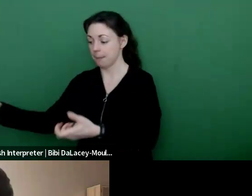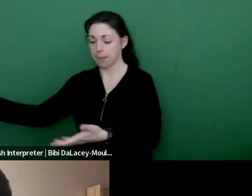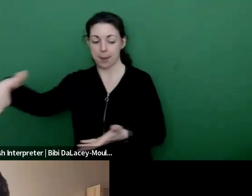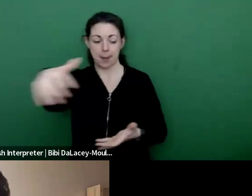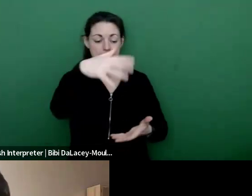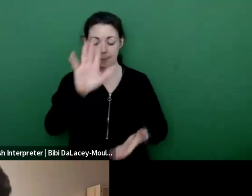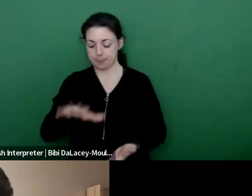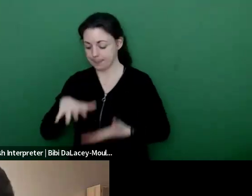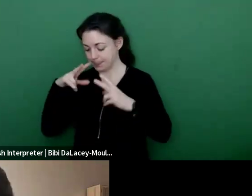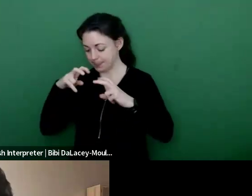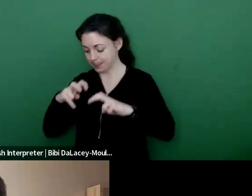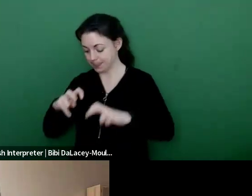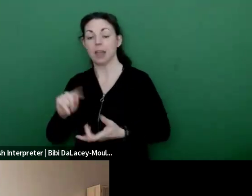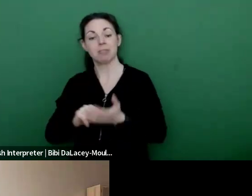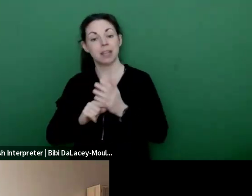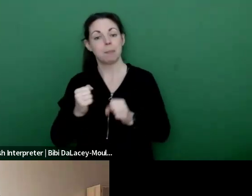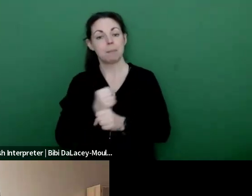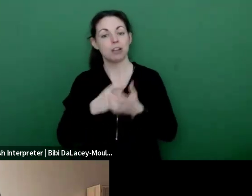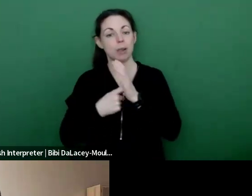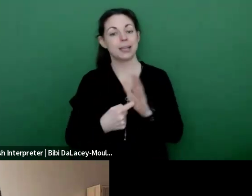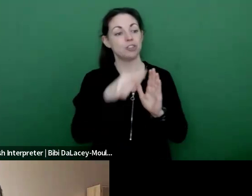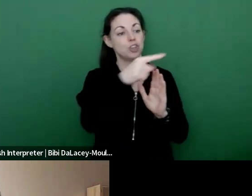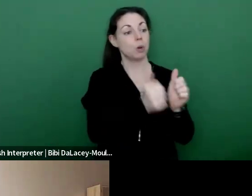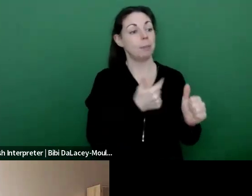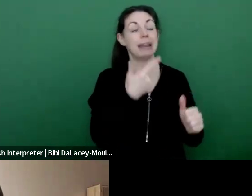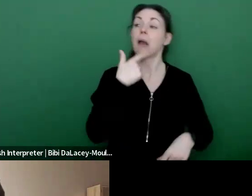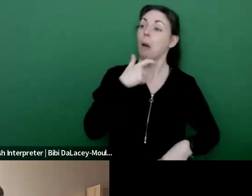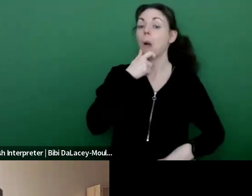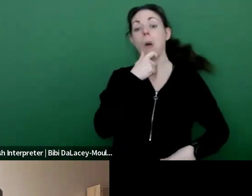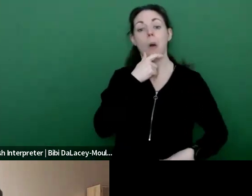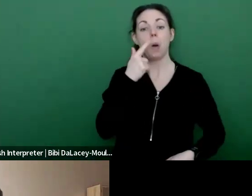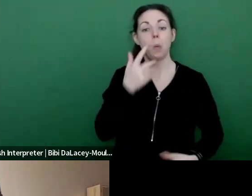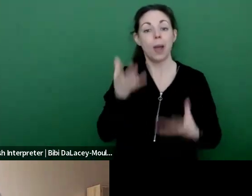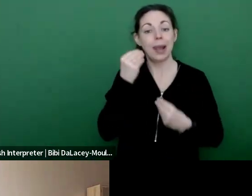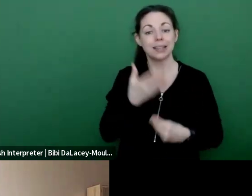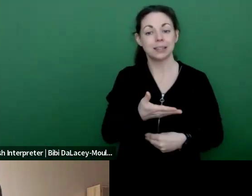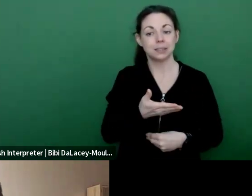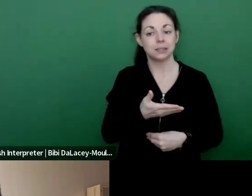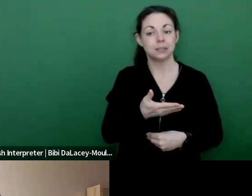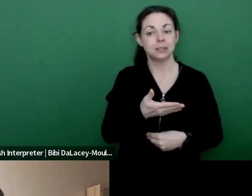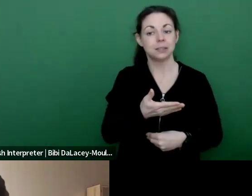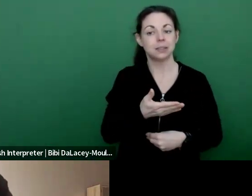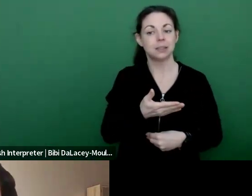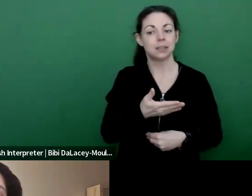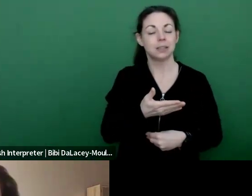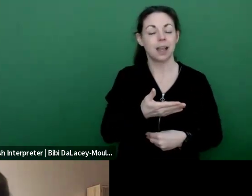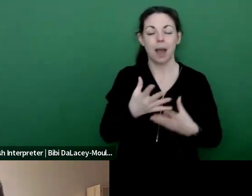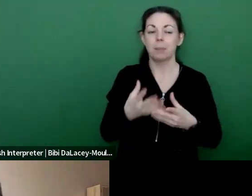how that can have benefits, et cetera, putting the information together and embedding it in other recommendations, and really guiding, perhaps,